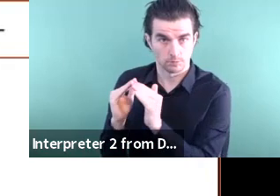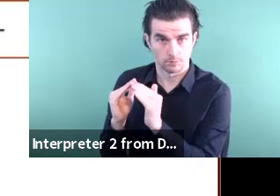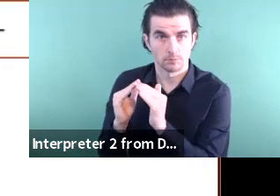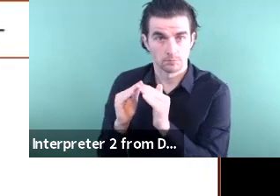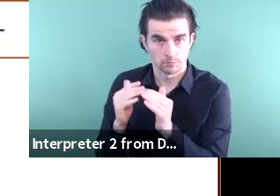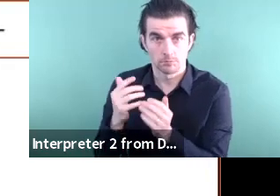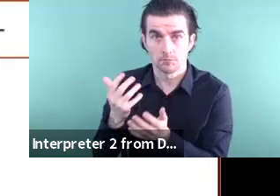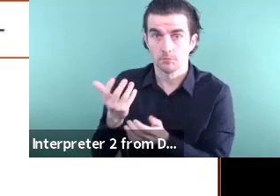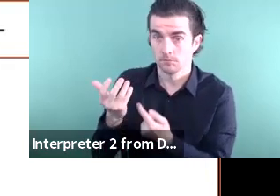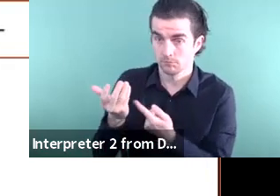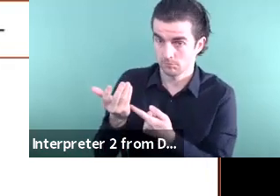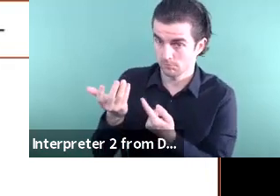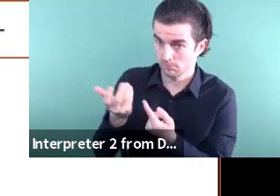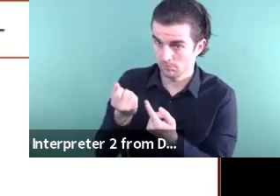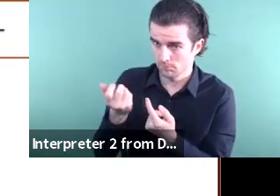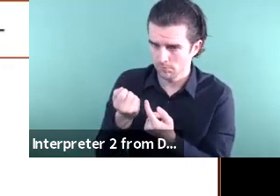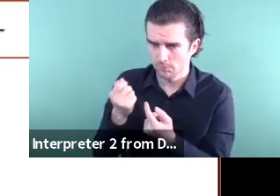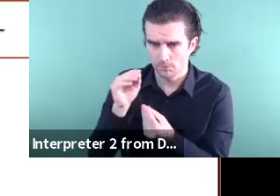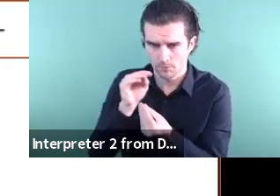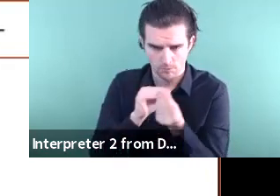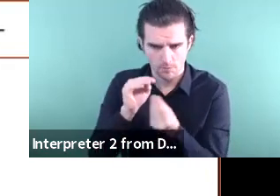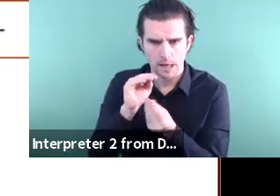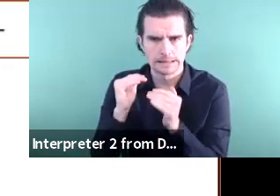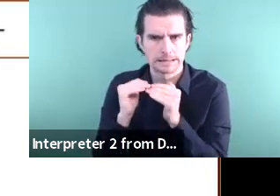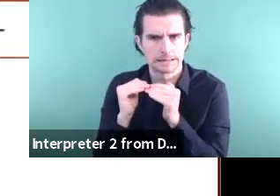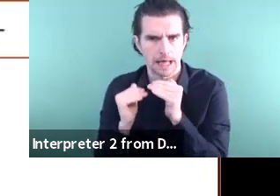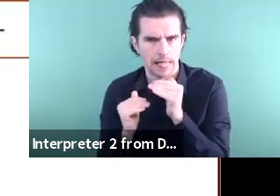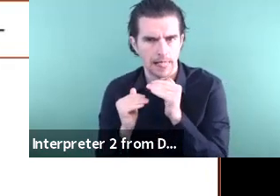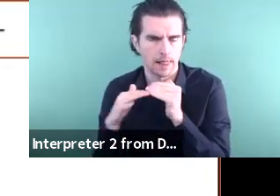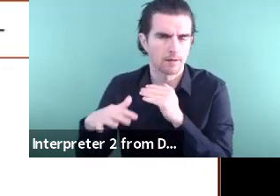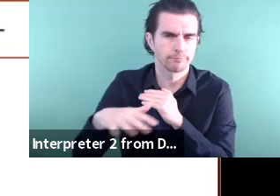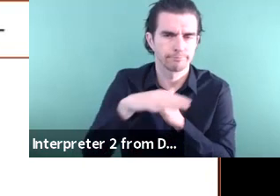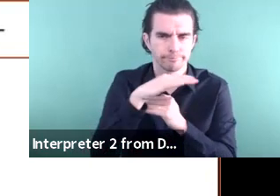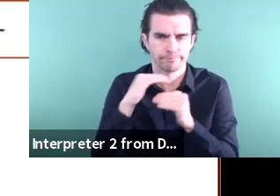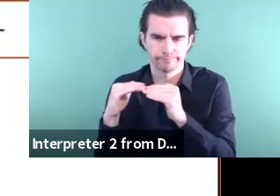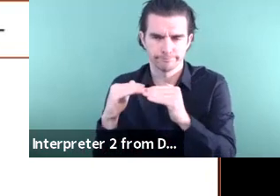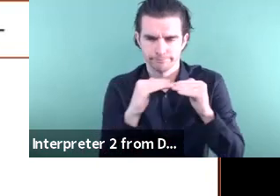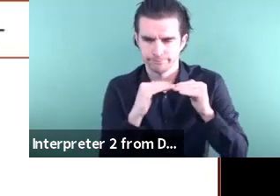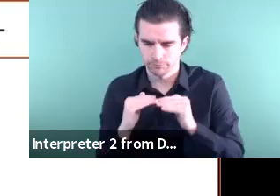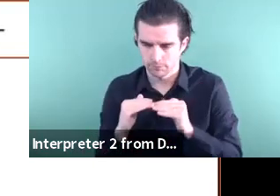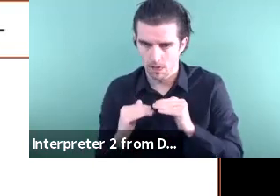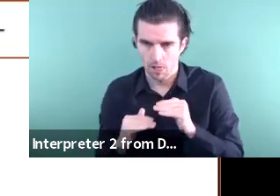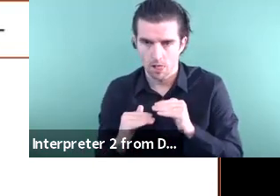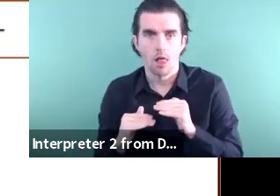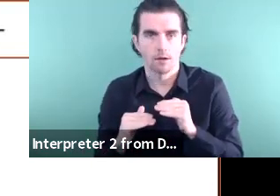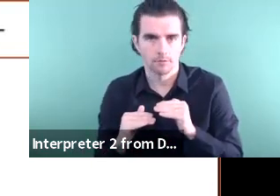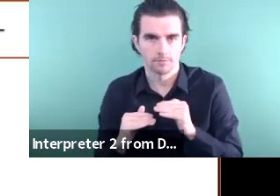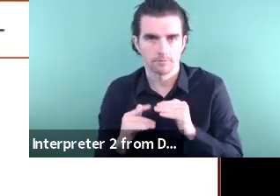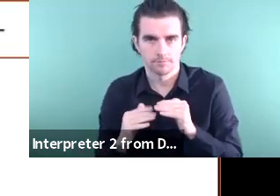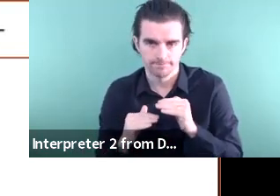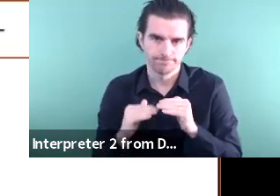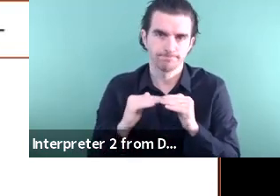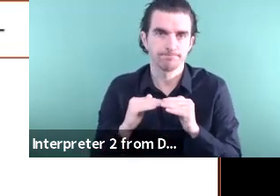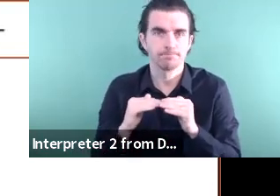managed to assess specific adult equivalent scales both for person with disability, adult and